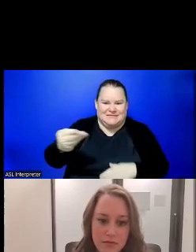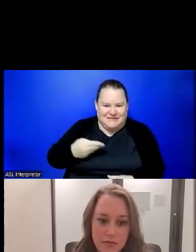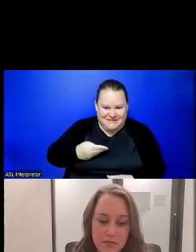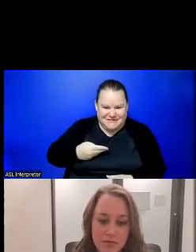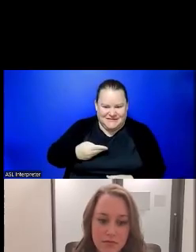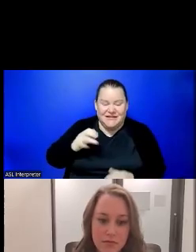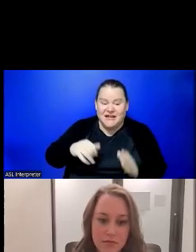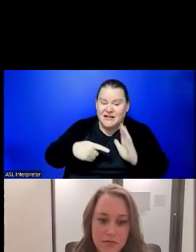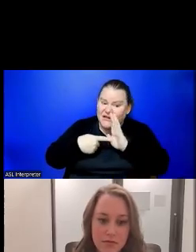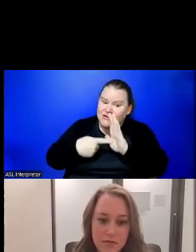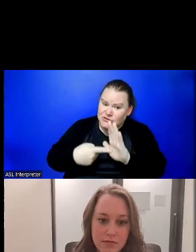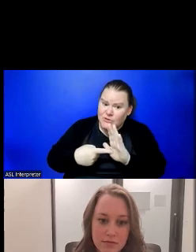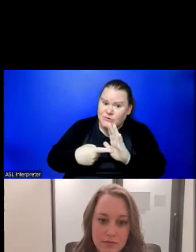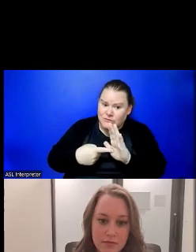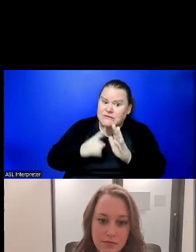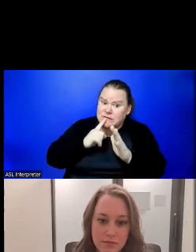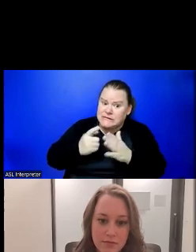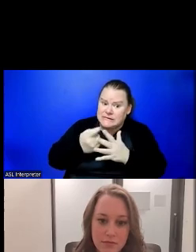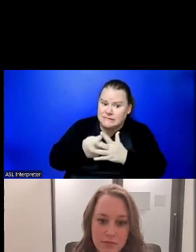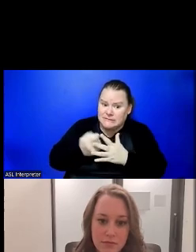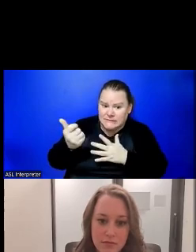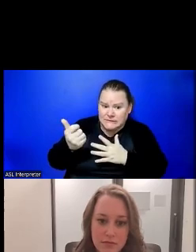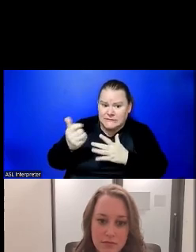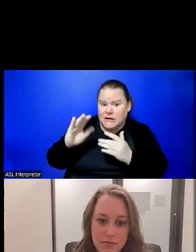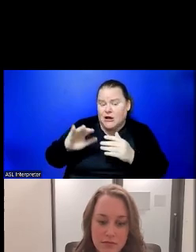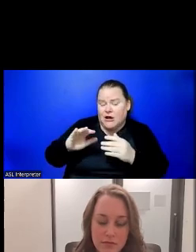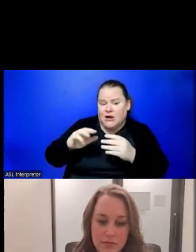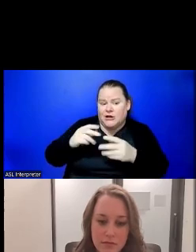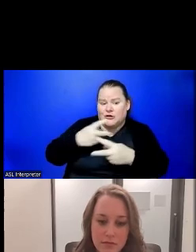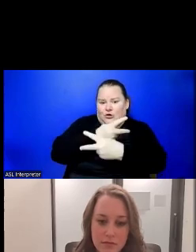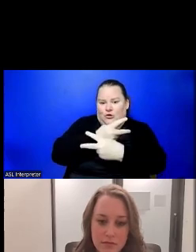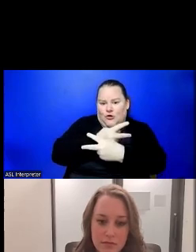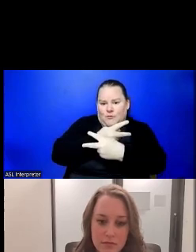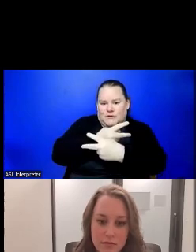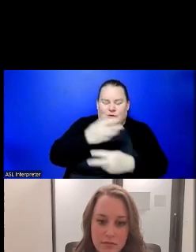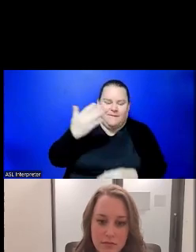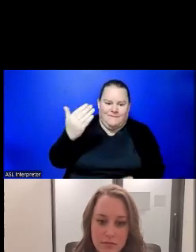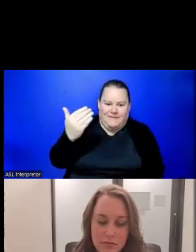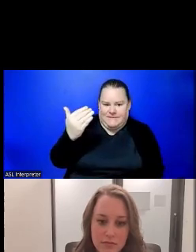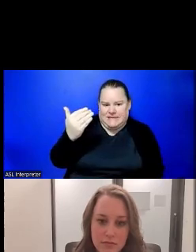there's a deletion on chromosome 15, and so that's a critical